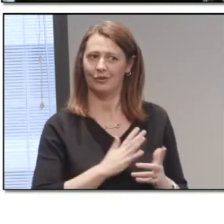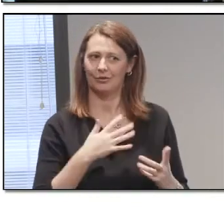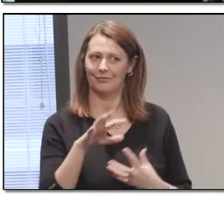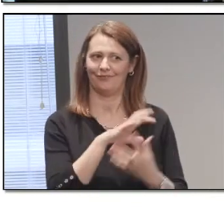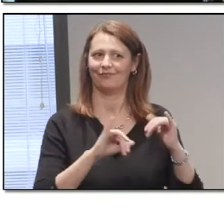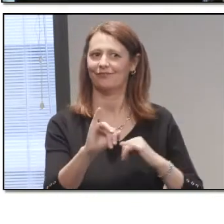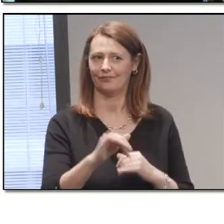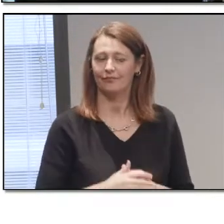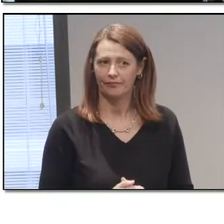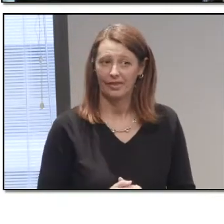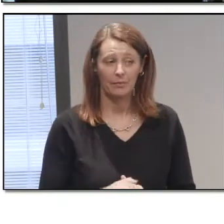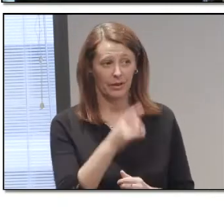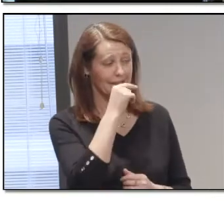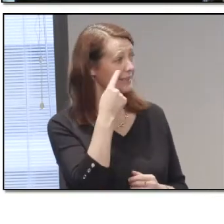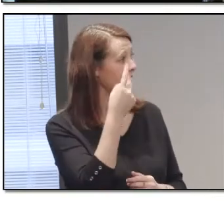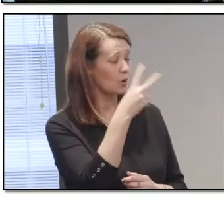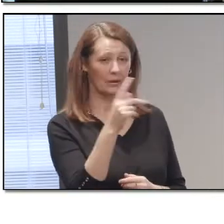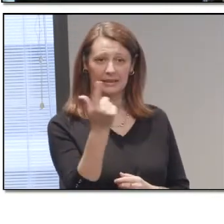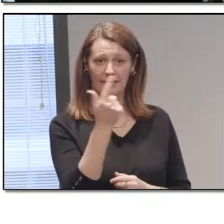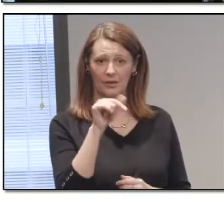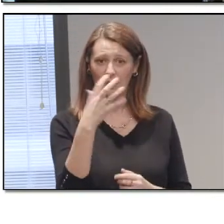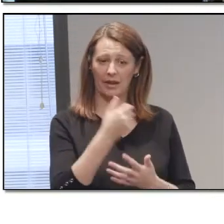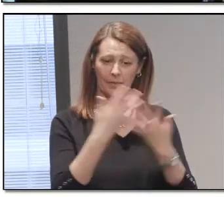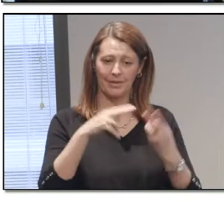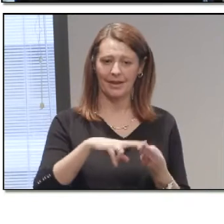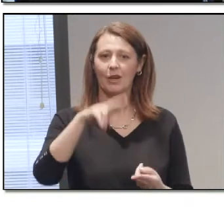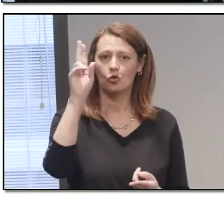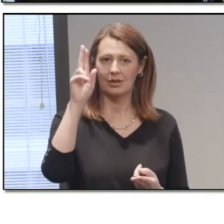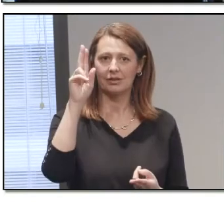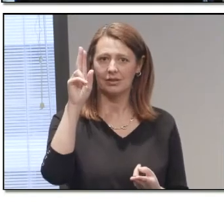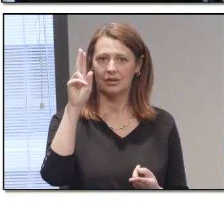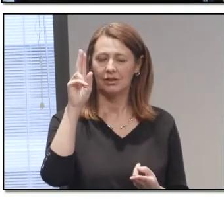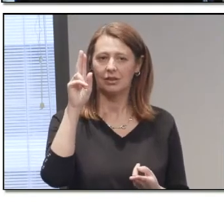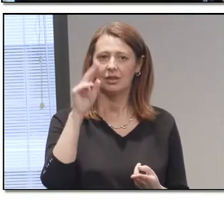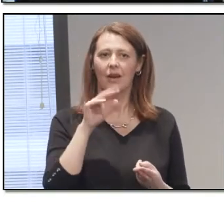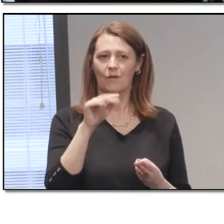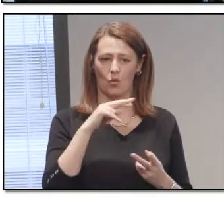but as you can see in 2017 we had a big increase in the exceedances of our national standard